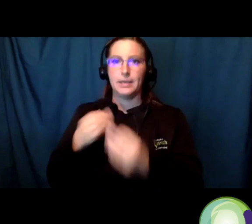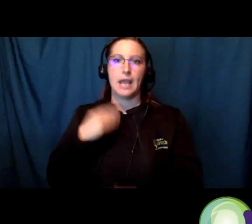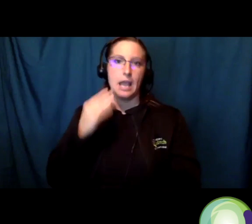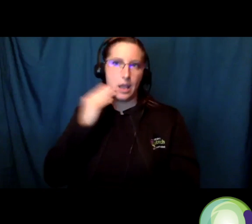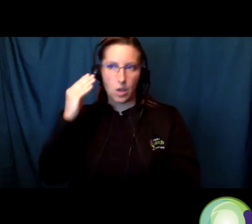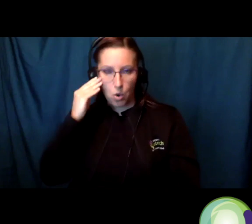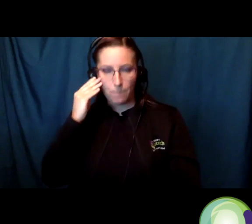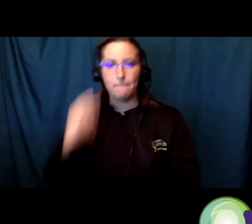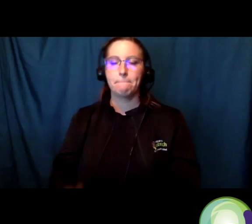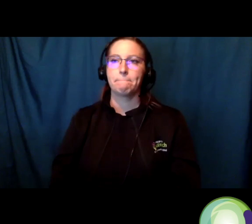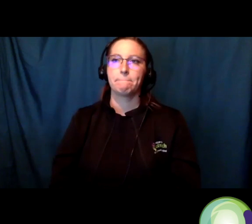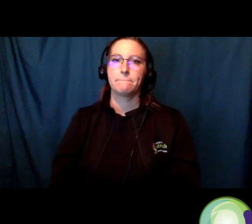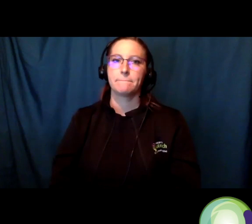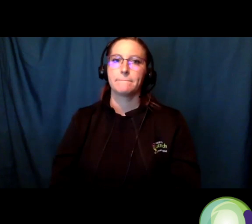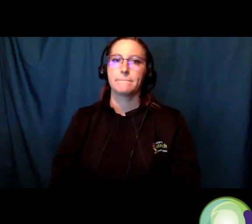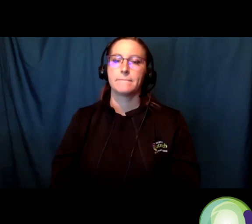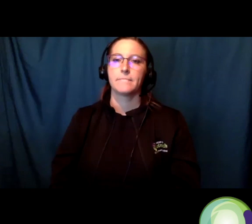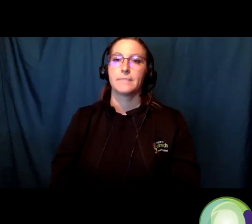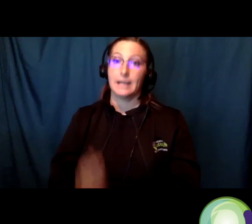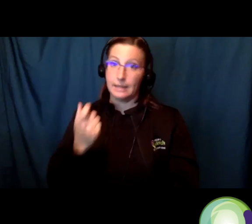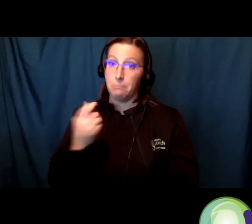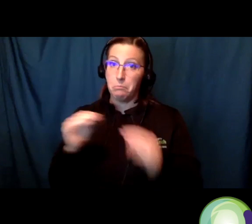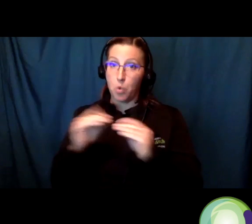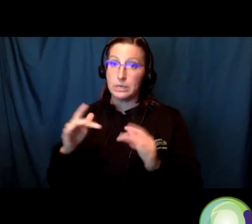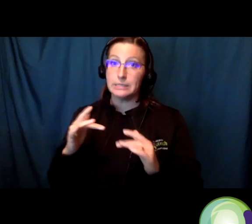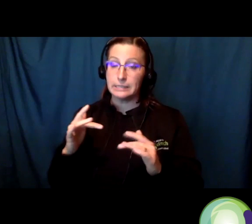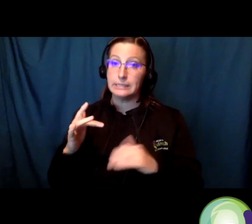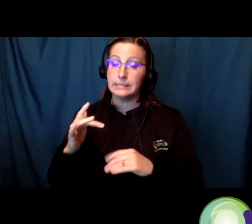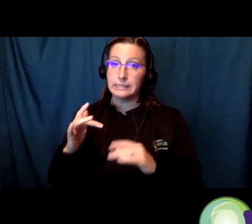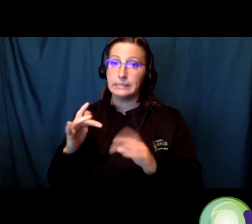That is a little more tricky, isn't it? Trying to get like the same toys